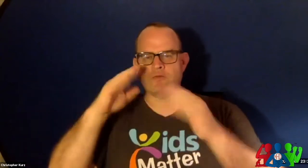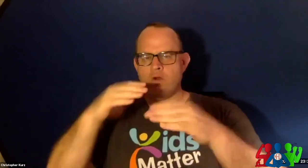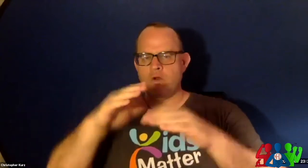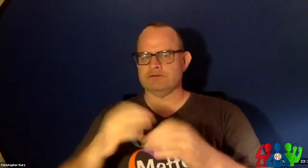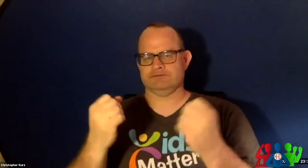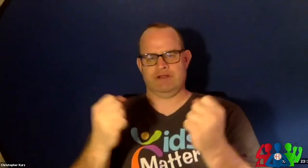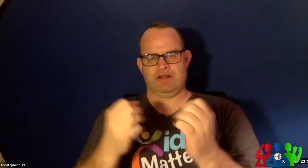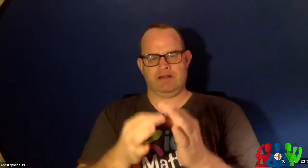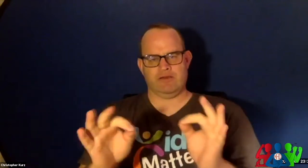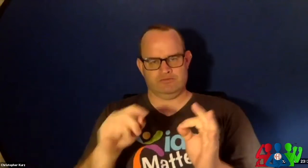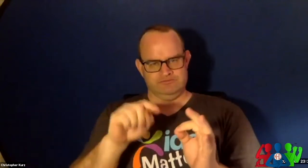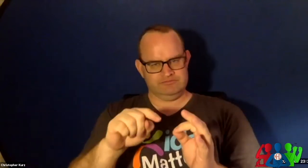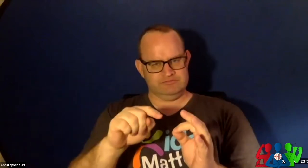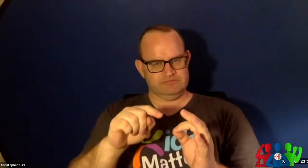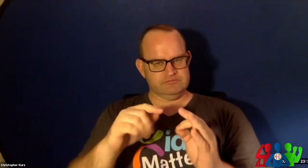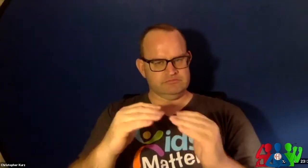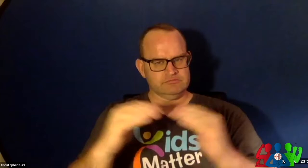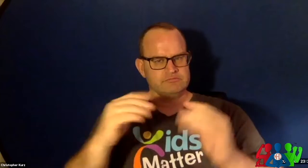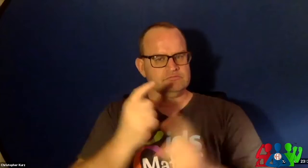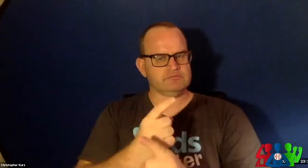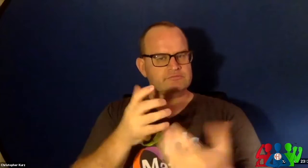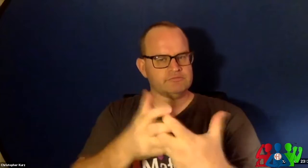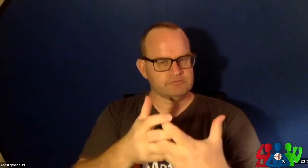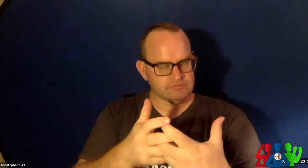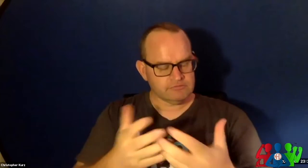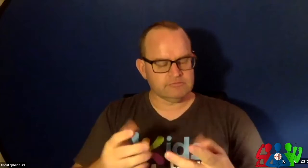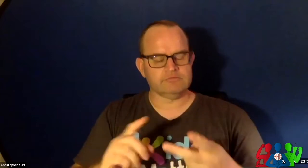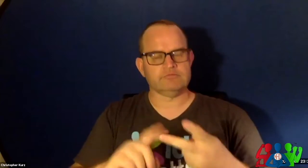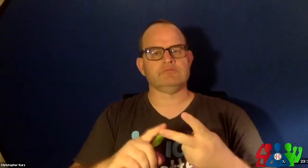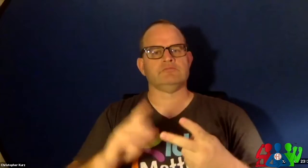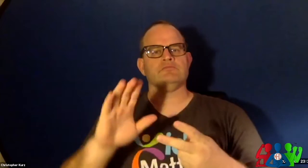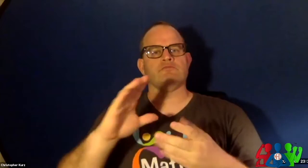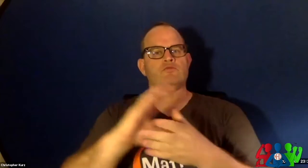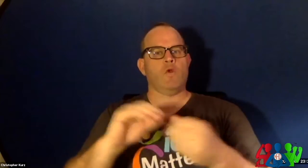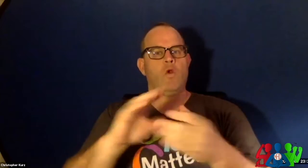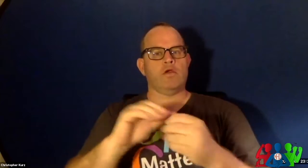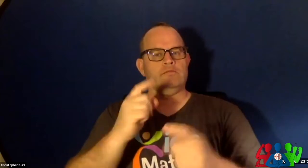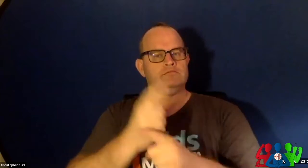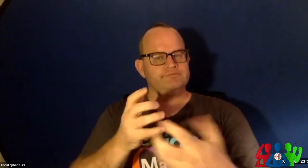four grade levels, starting in preschool – in sign language, and of course we want